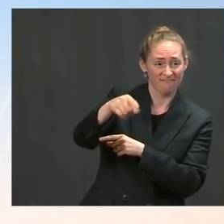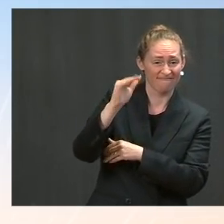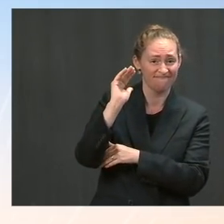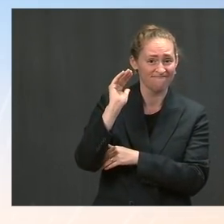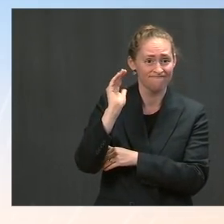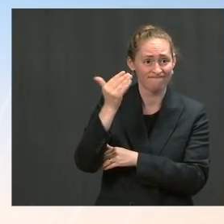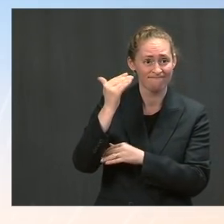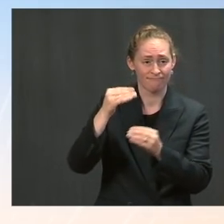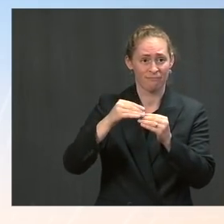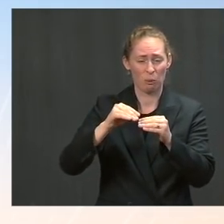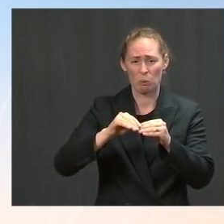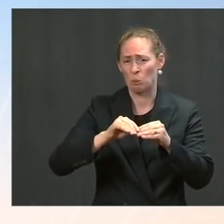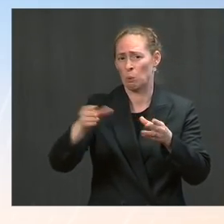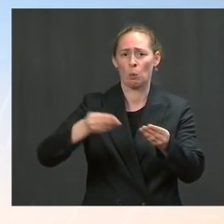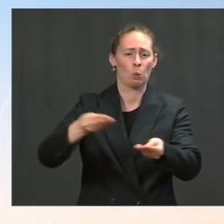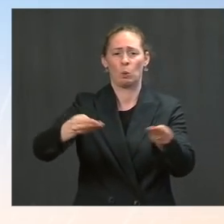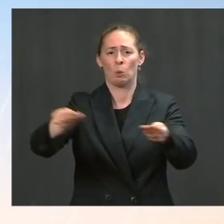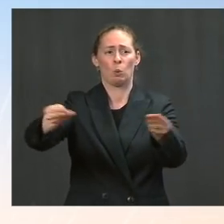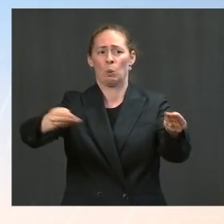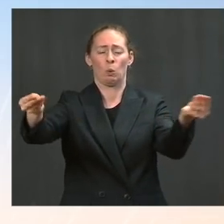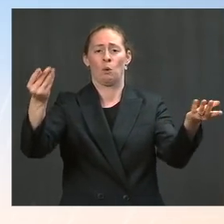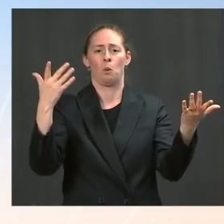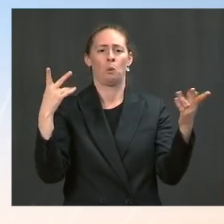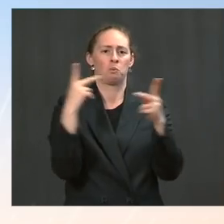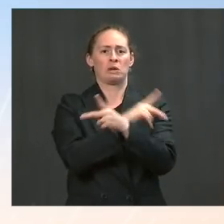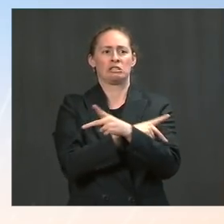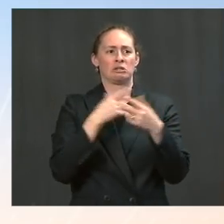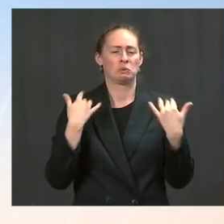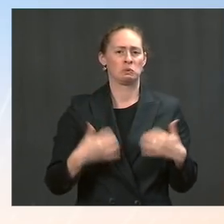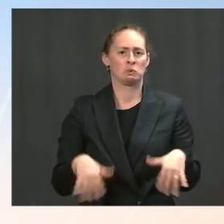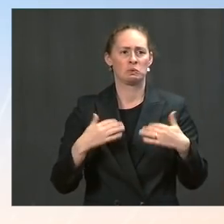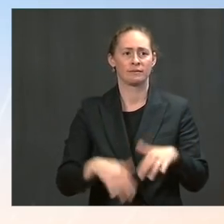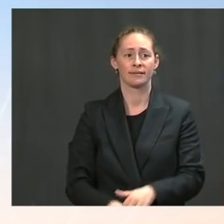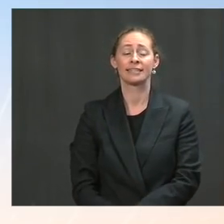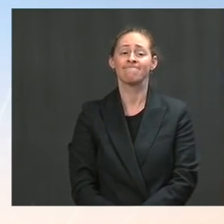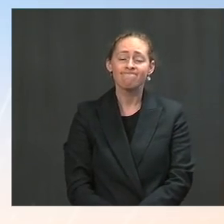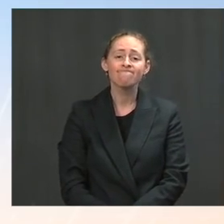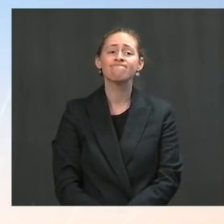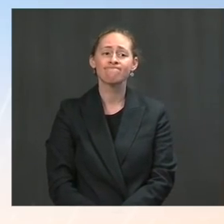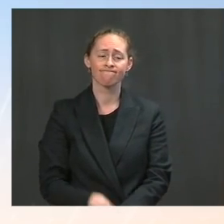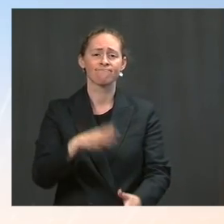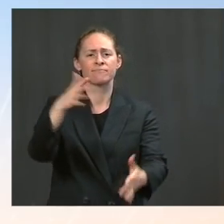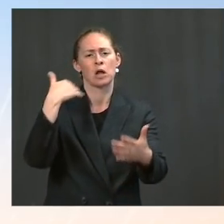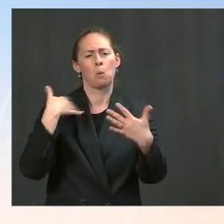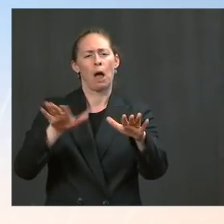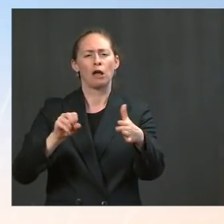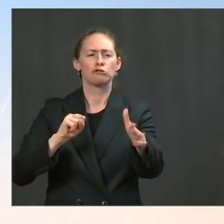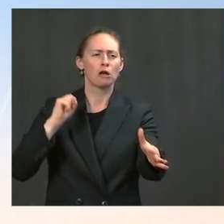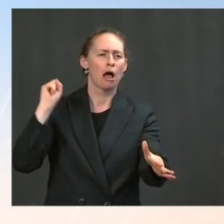than we're aware of publicly at this time? Ms. Psaki: You know, it's a great question. I don't want to speak out of turn here, because it's really a question for the health and medical experts